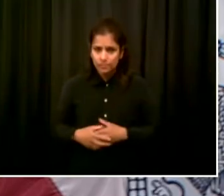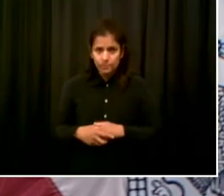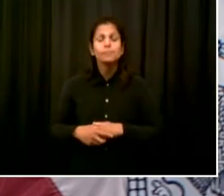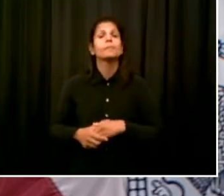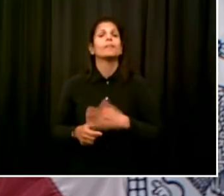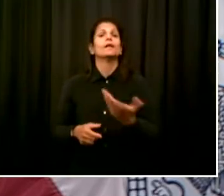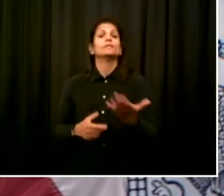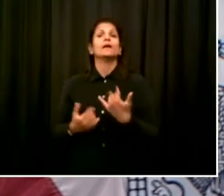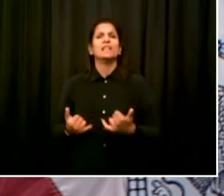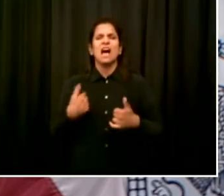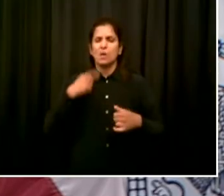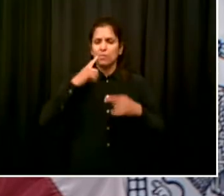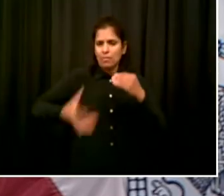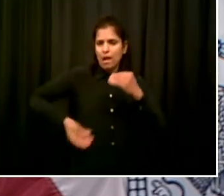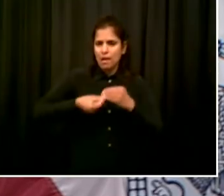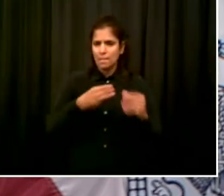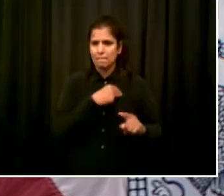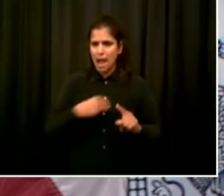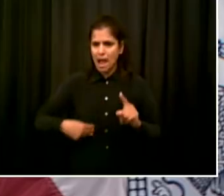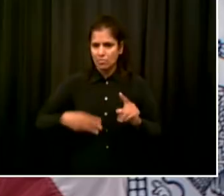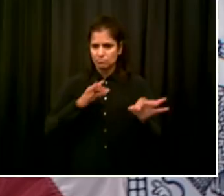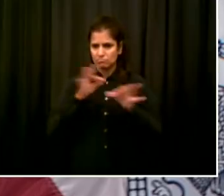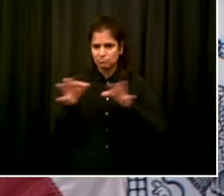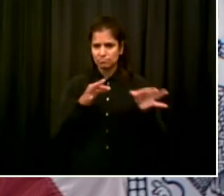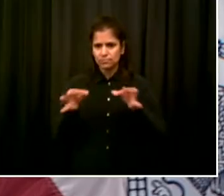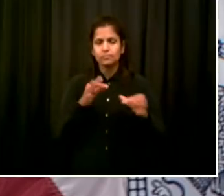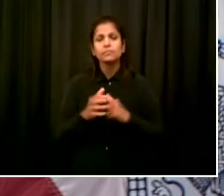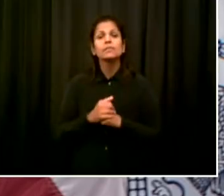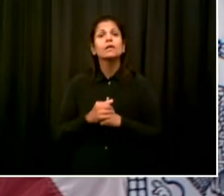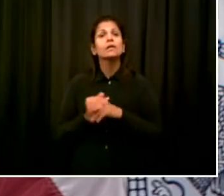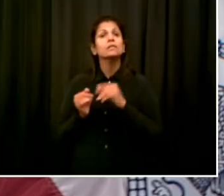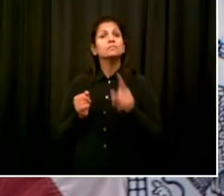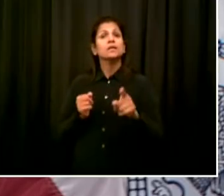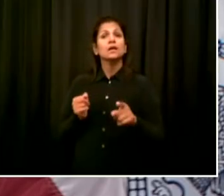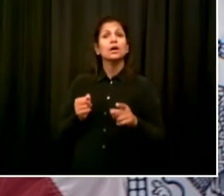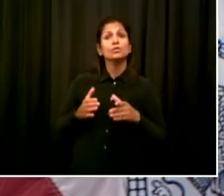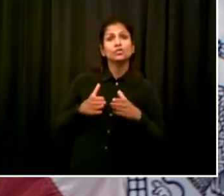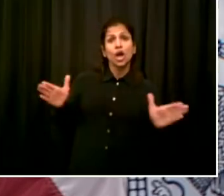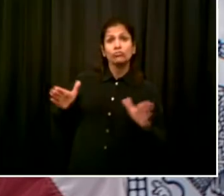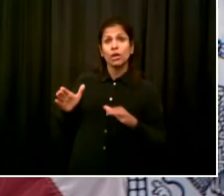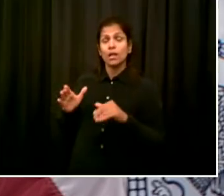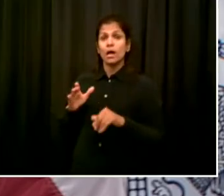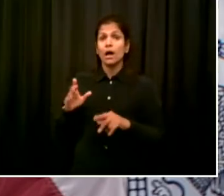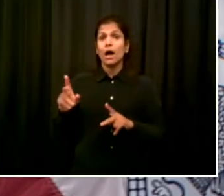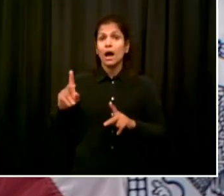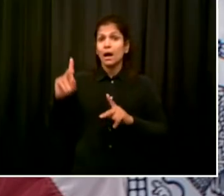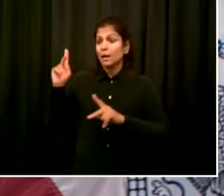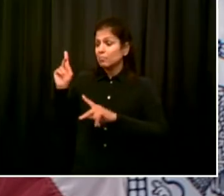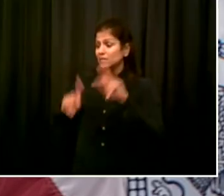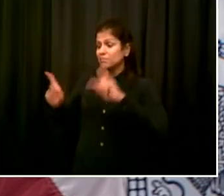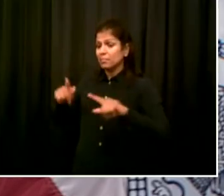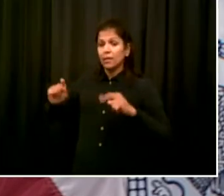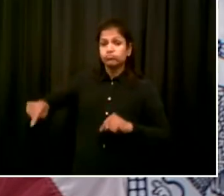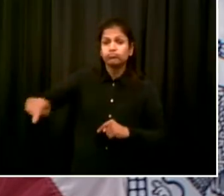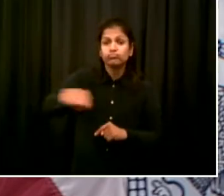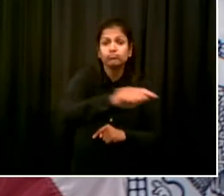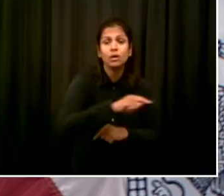KEEP PEOPLE OUT OF JAIL . IMAGINE THE FRUSTRATION OF THCOE MNIMUTY RESIDENTS . THEY